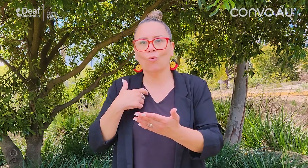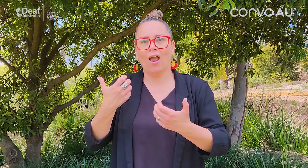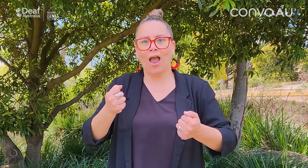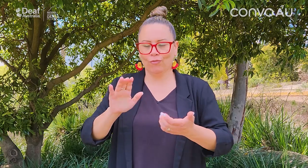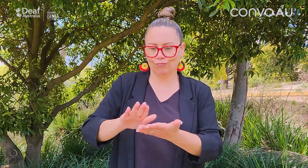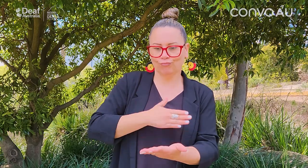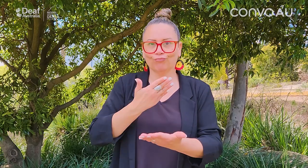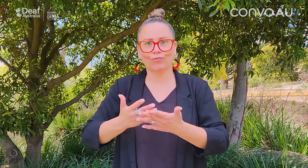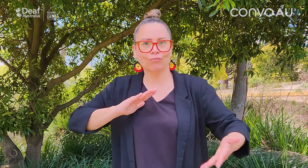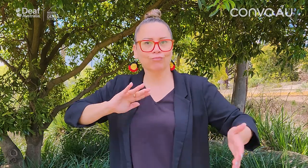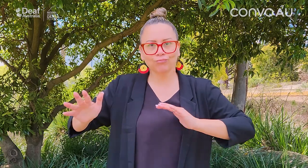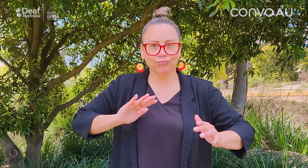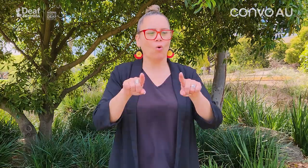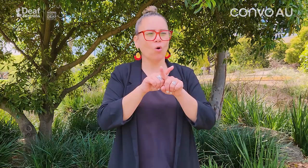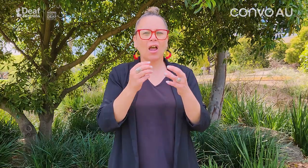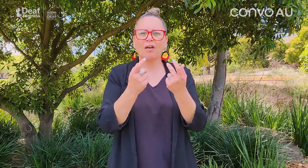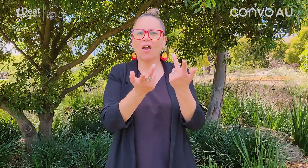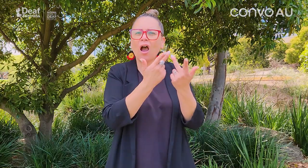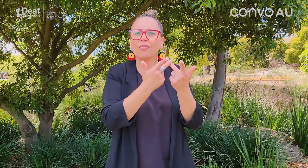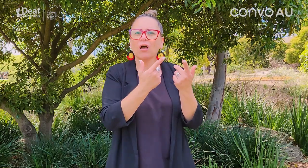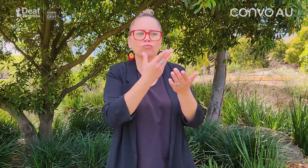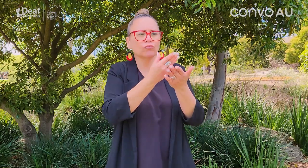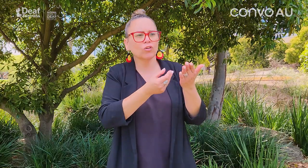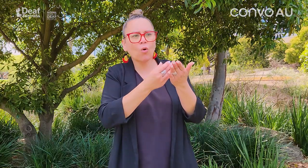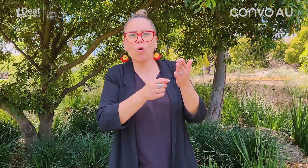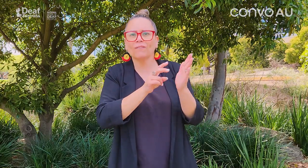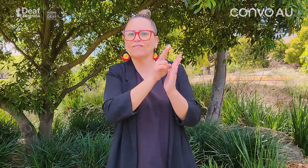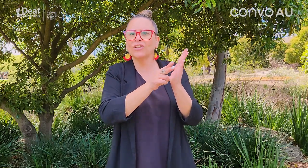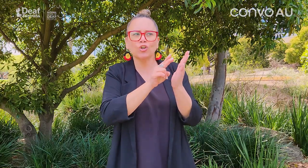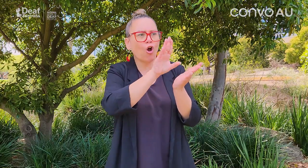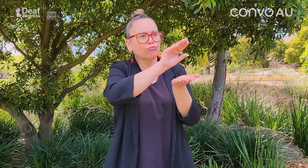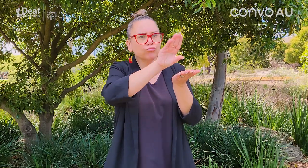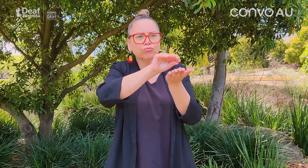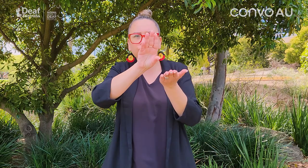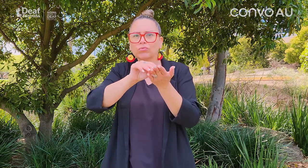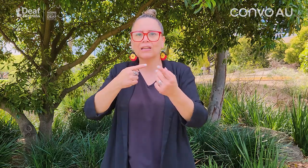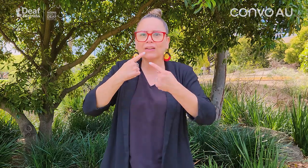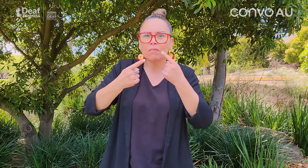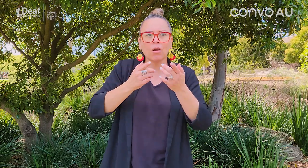we translate these in an accessible way. Also, for any other resources, videos or recorded information,